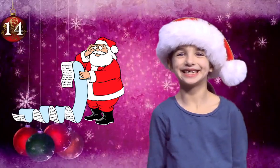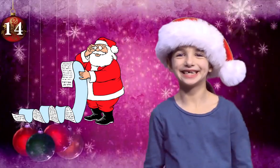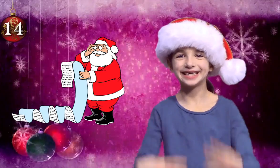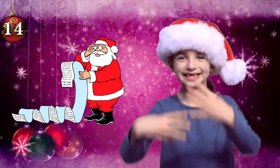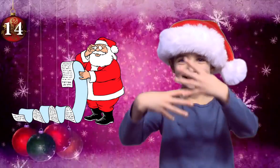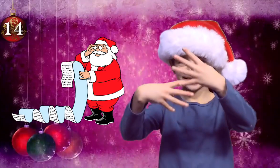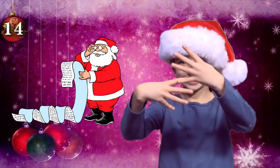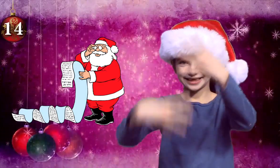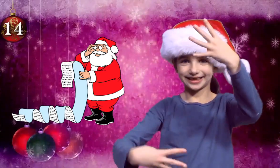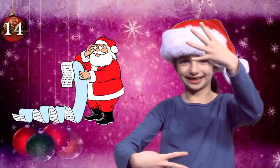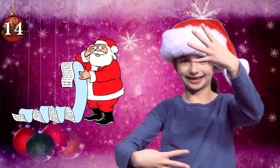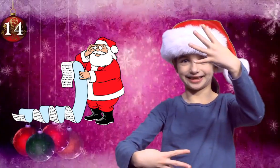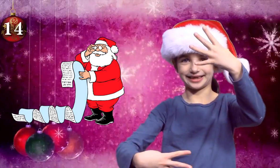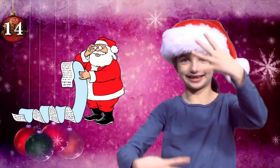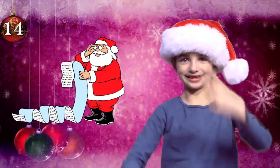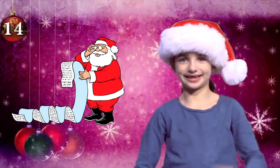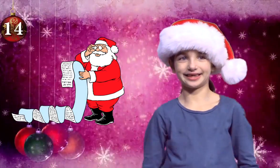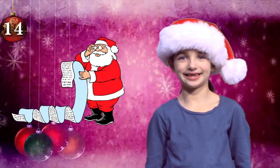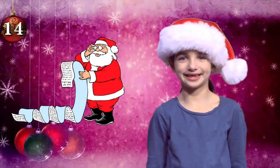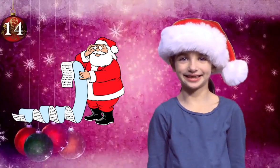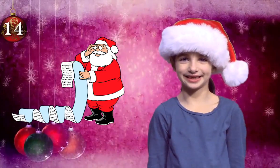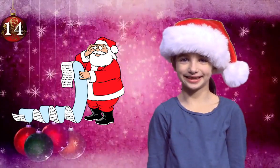LONG LIST